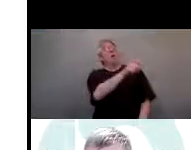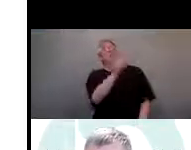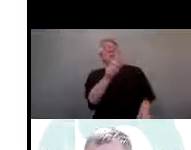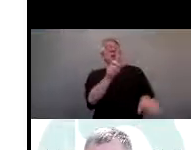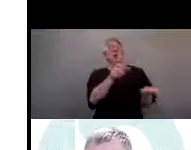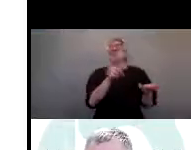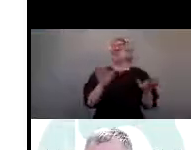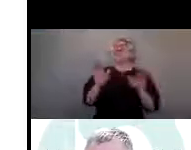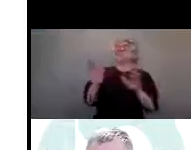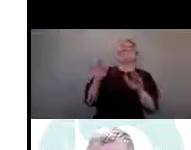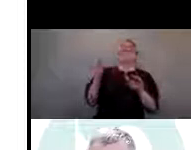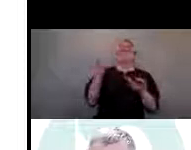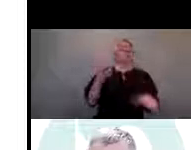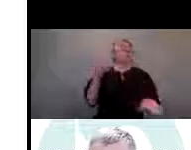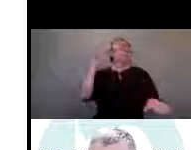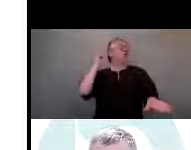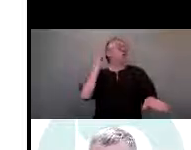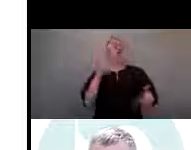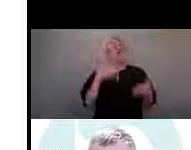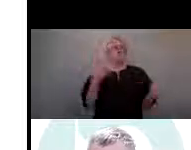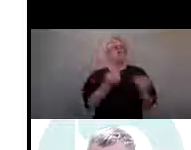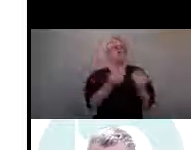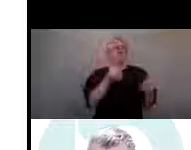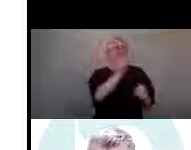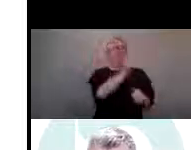life. An additional reason that might prevent many